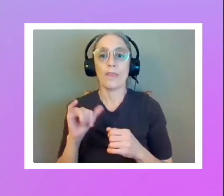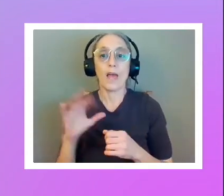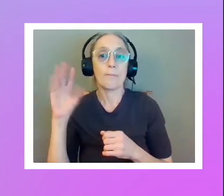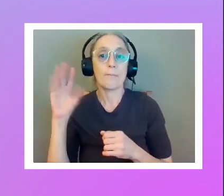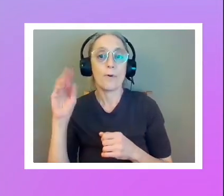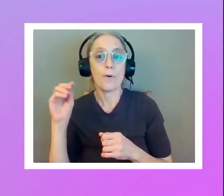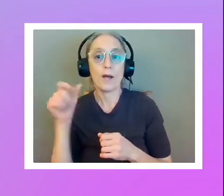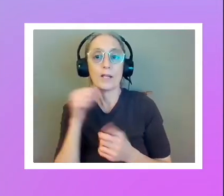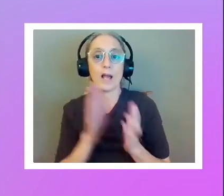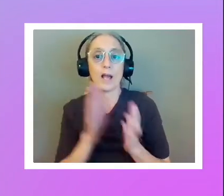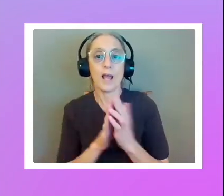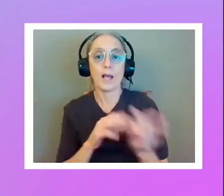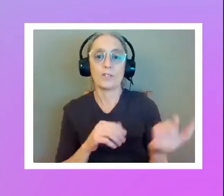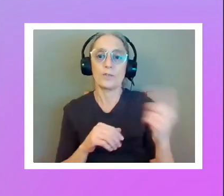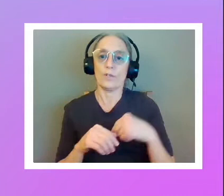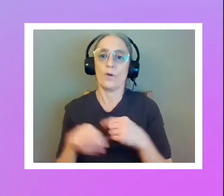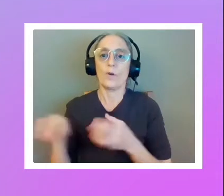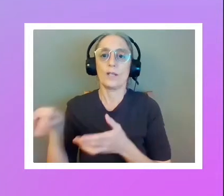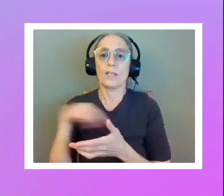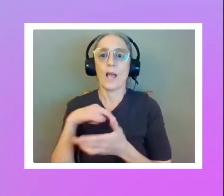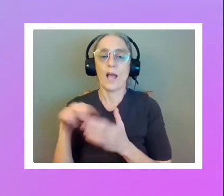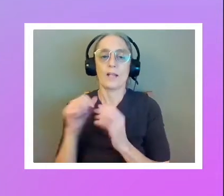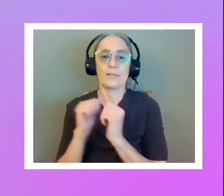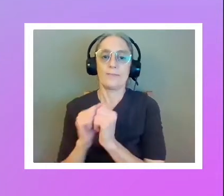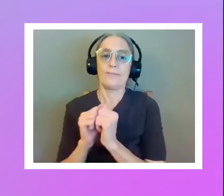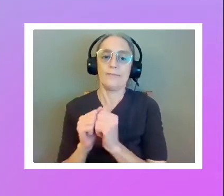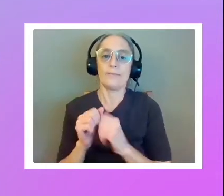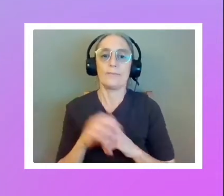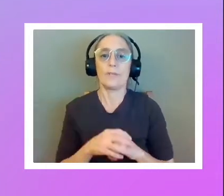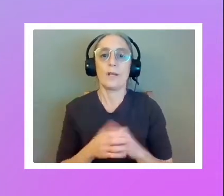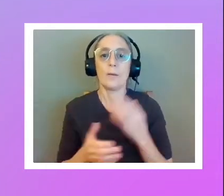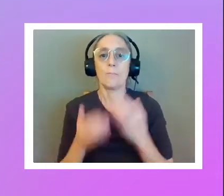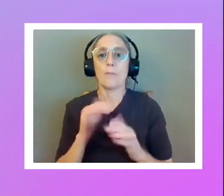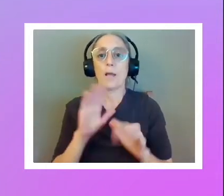or maybe it was when the entire room was staring at you